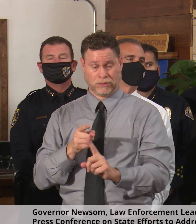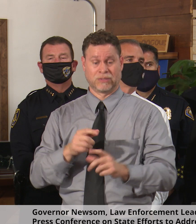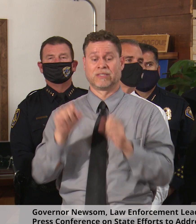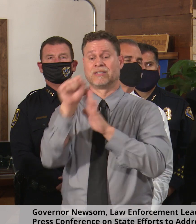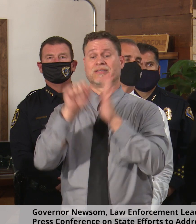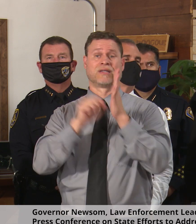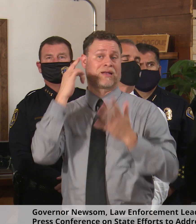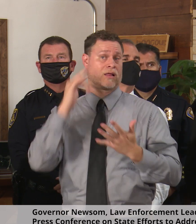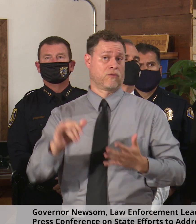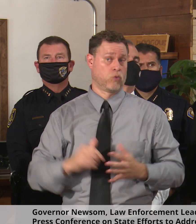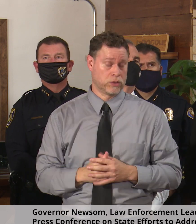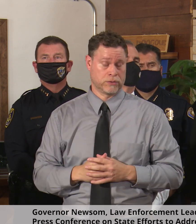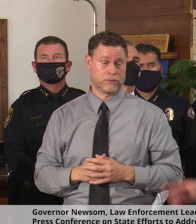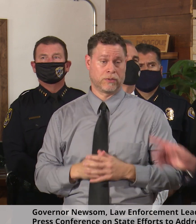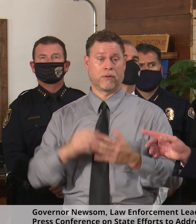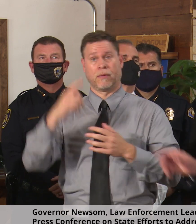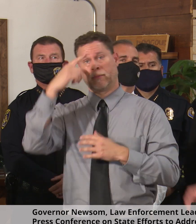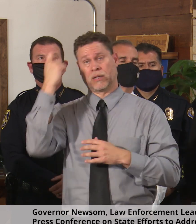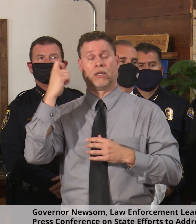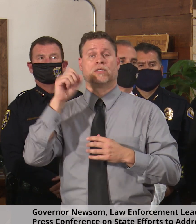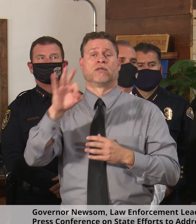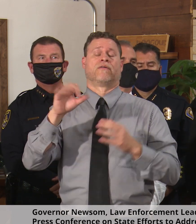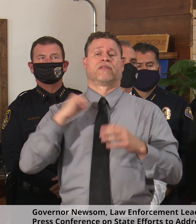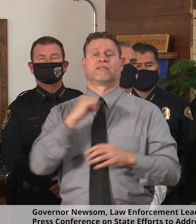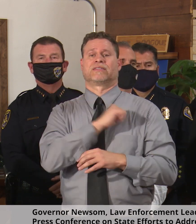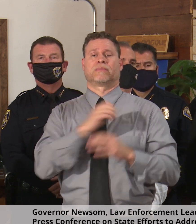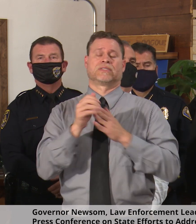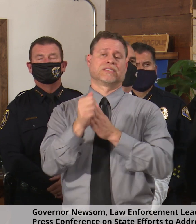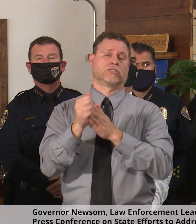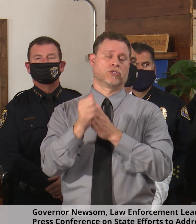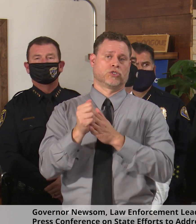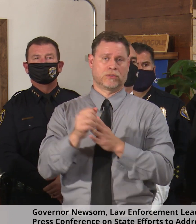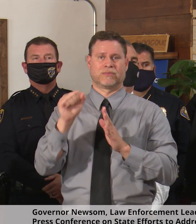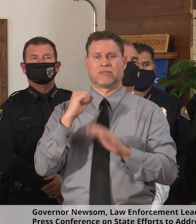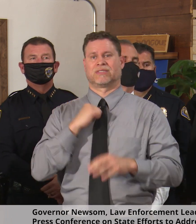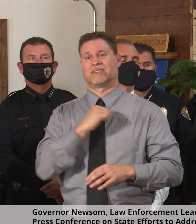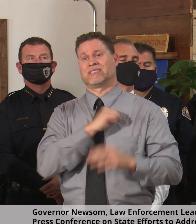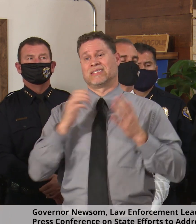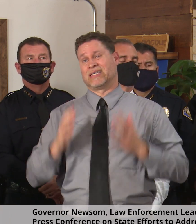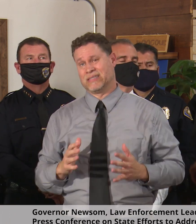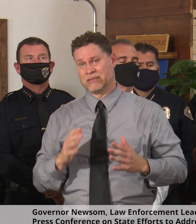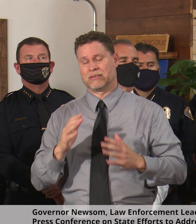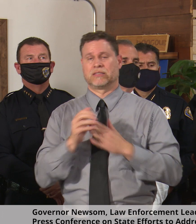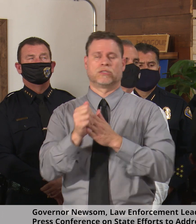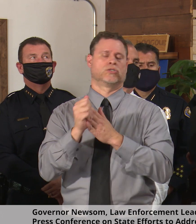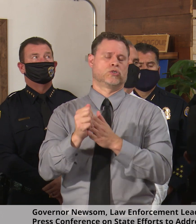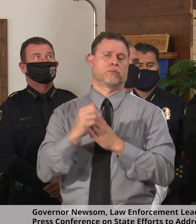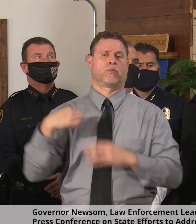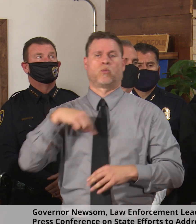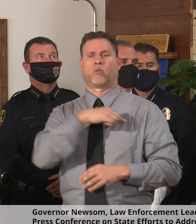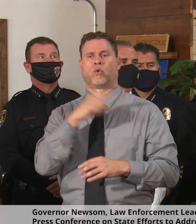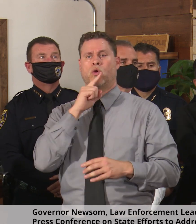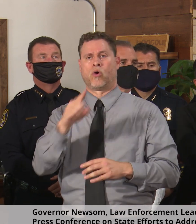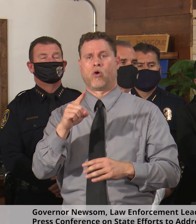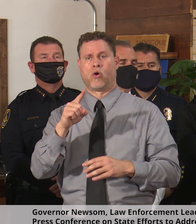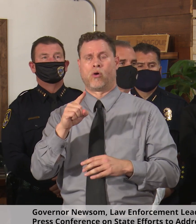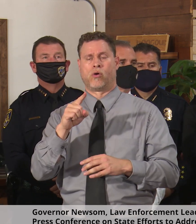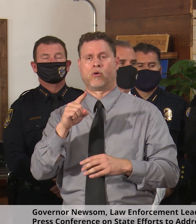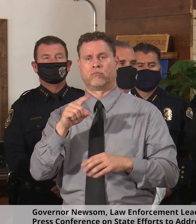California, because of the assembly's leadership, the senate's leadership, we are poised to fully